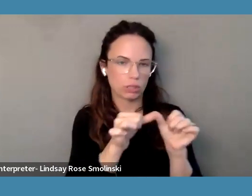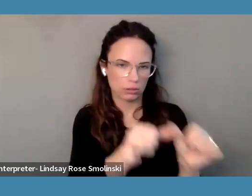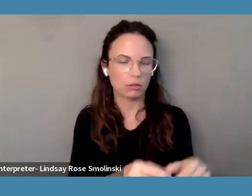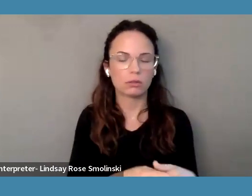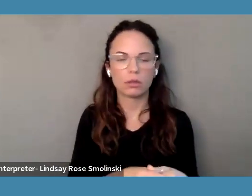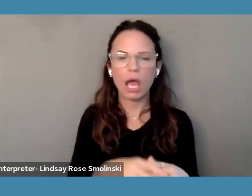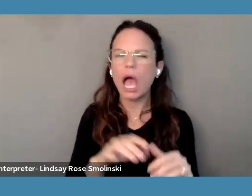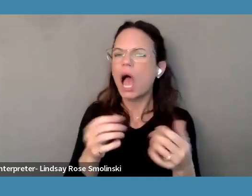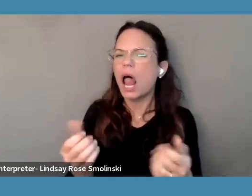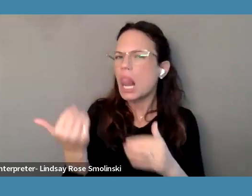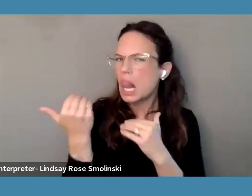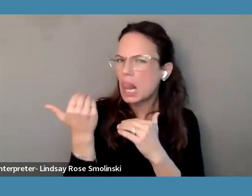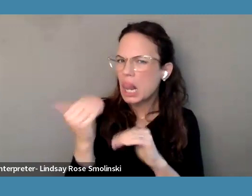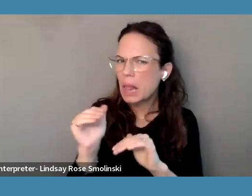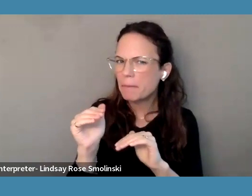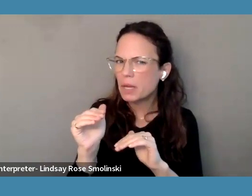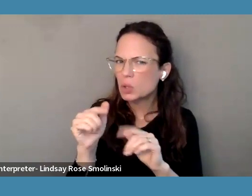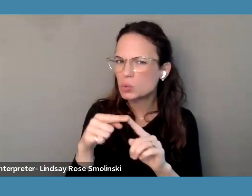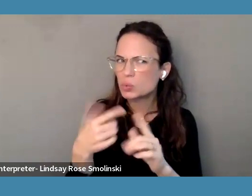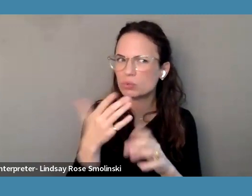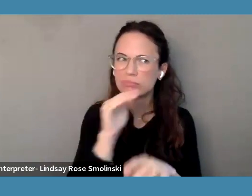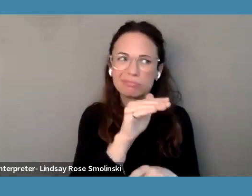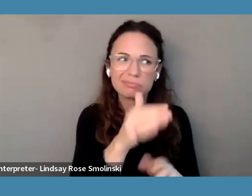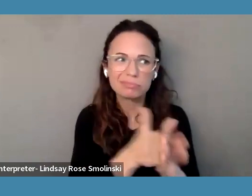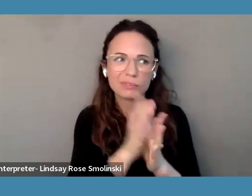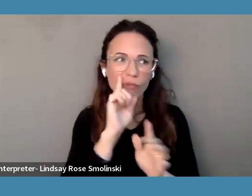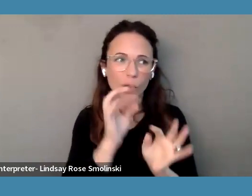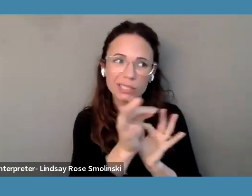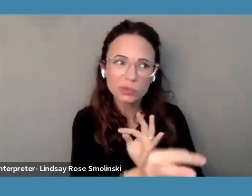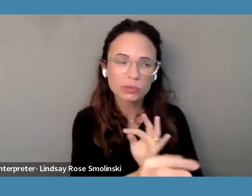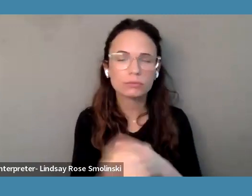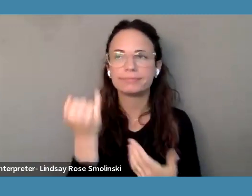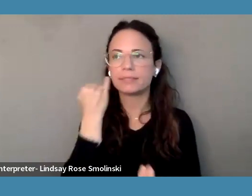to how many you can request, say for example, if you request one,